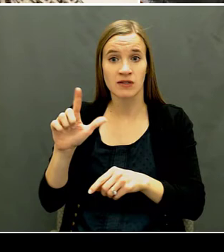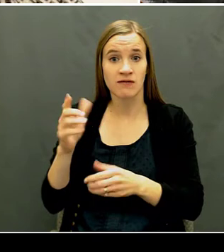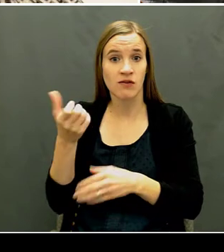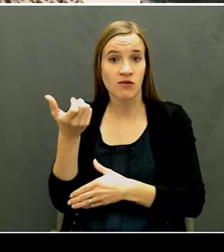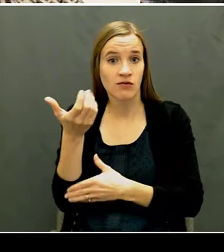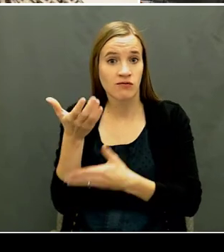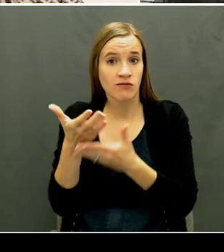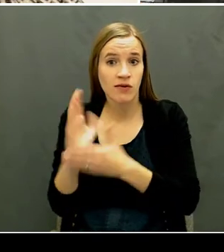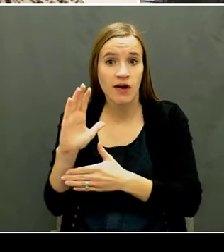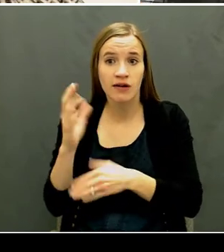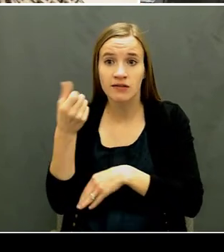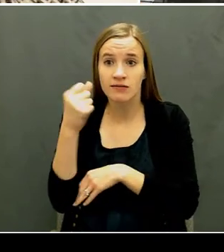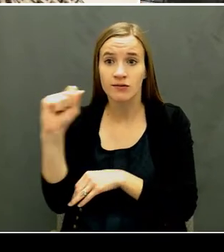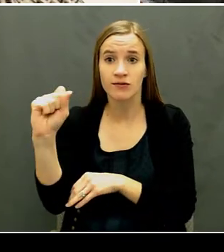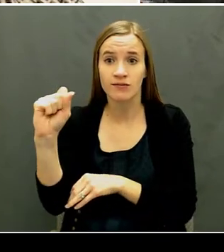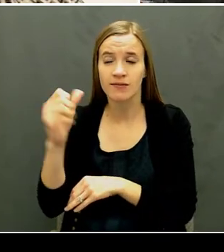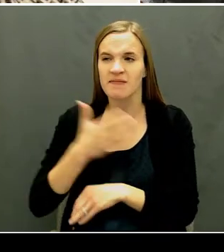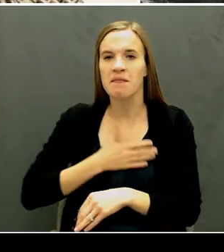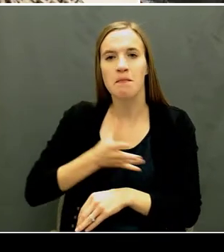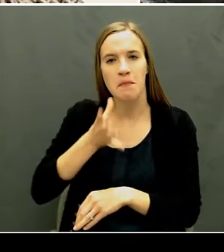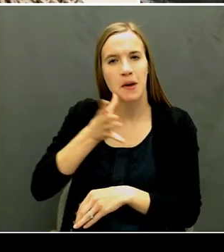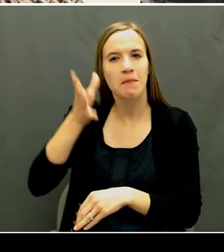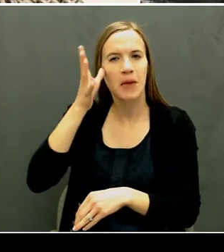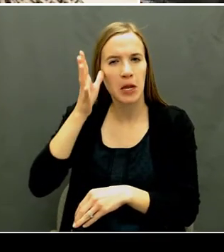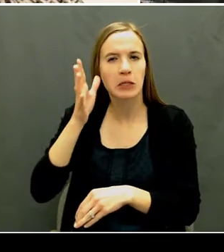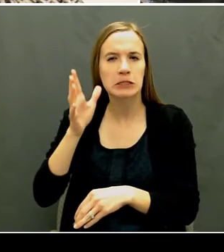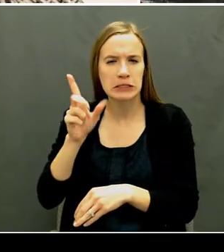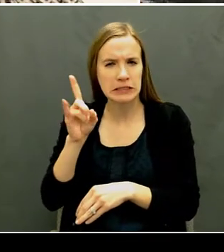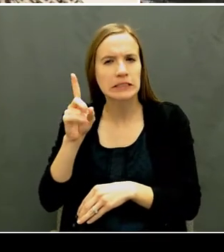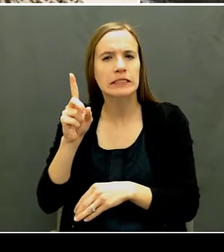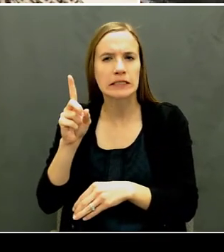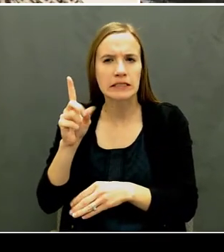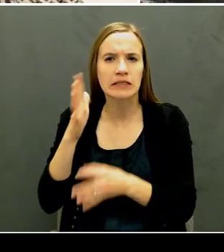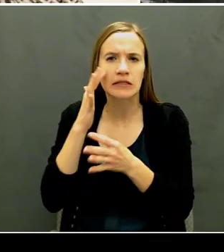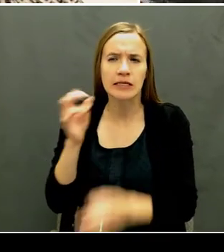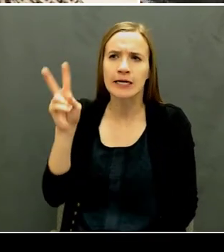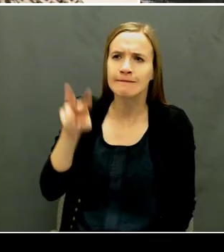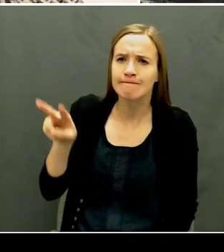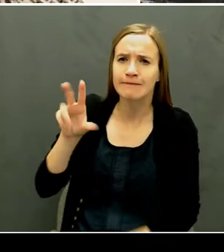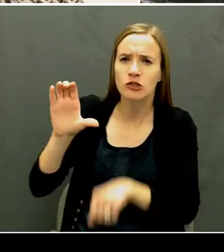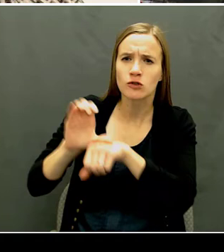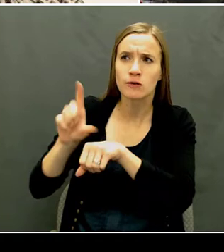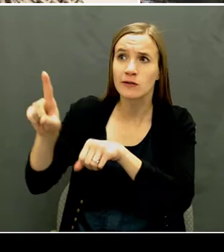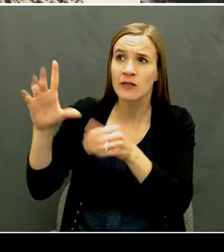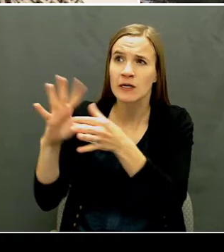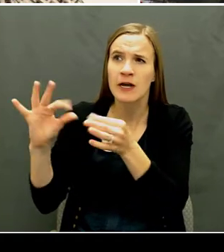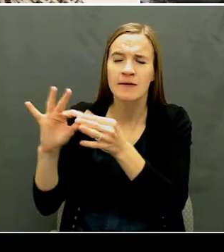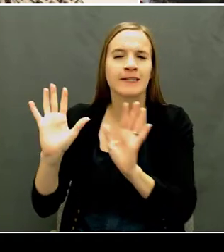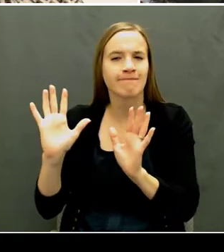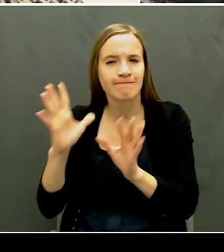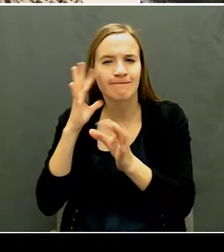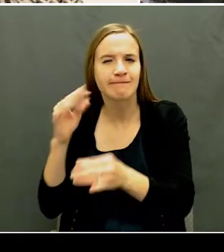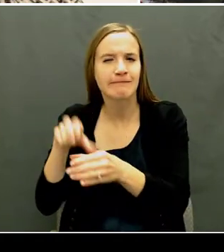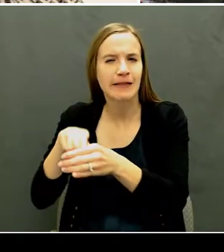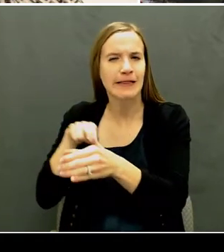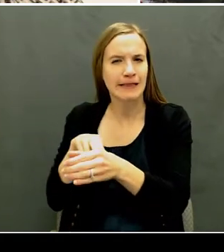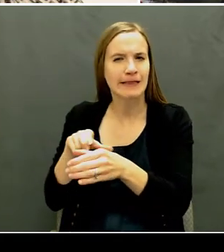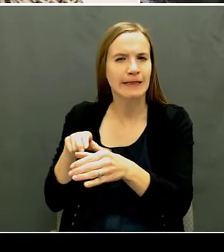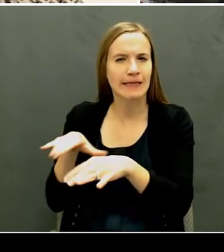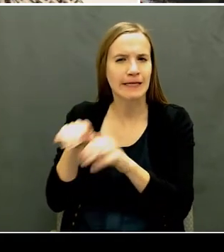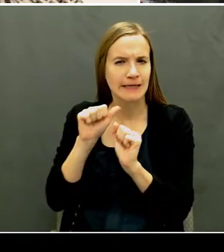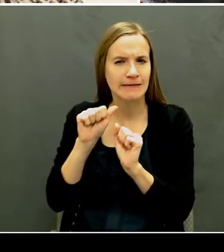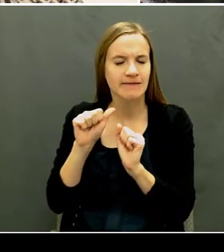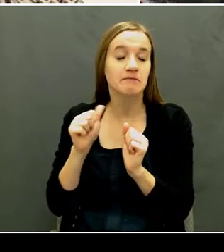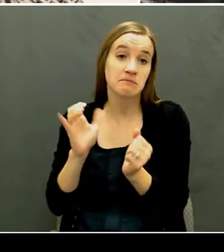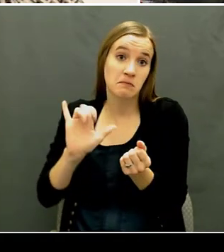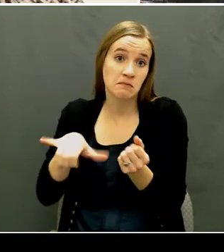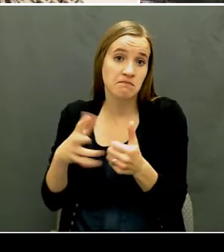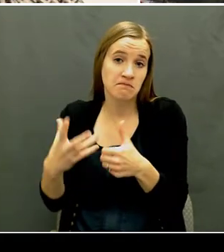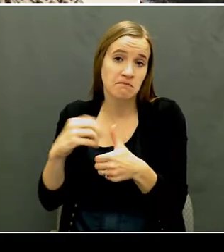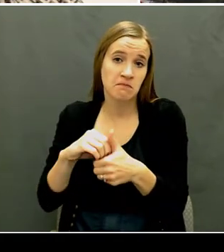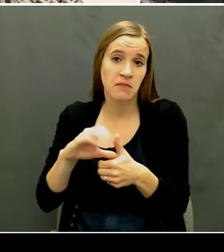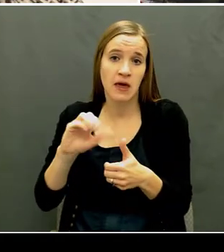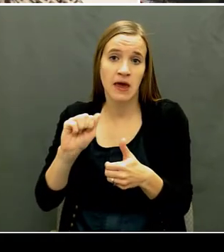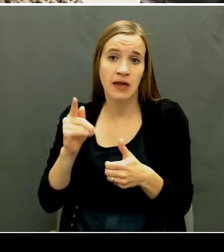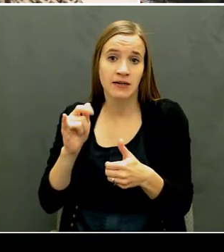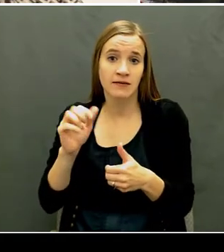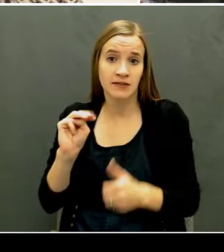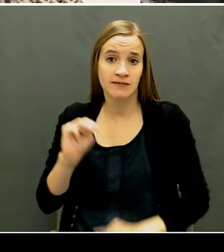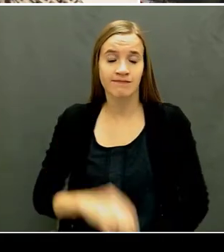things that were said or done. You know, I, when I was in college at age 19, before my injury, I ran